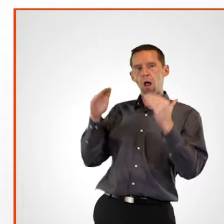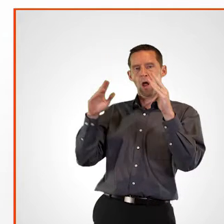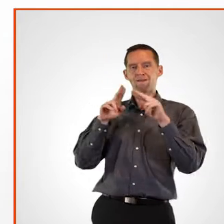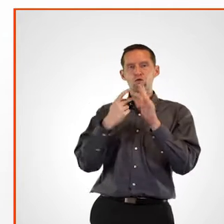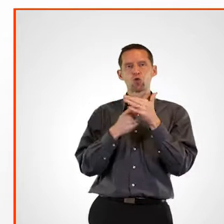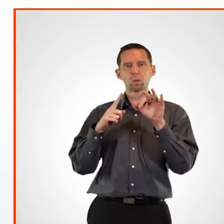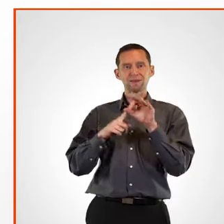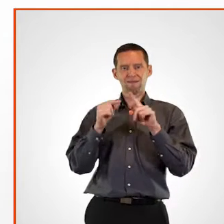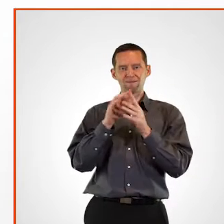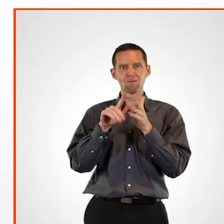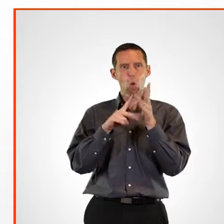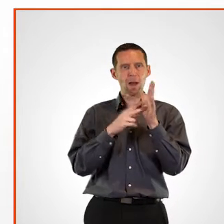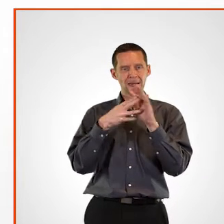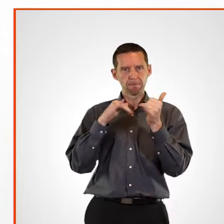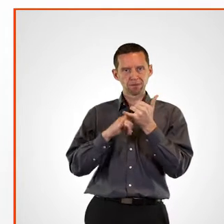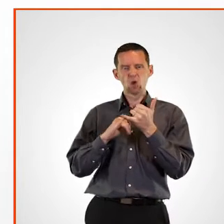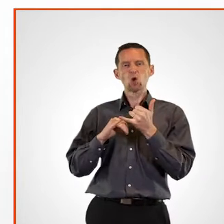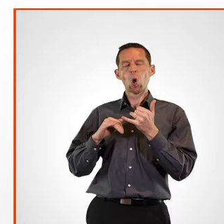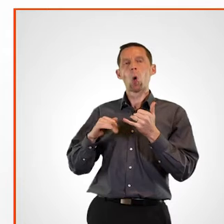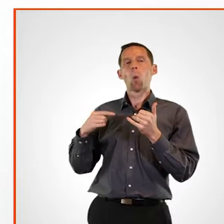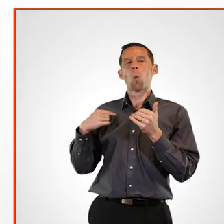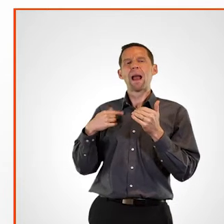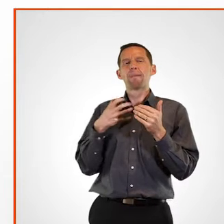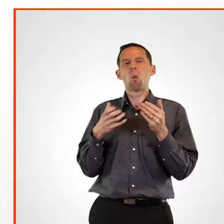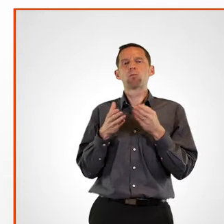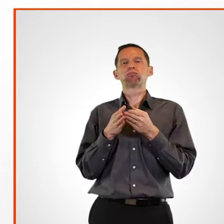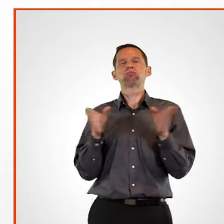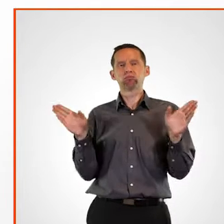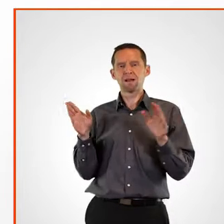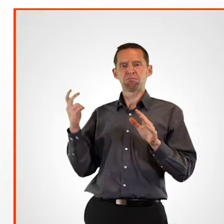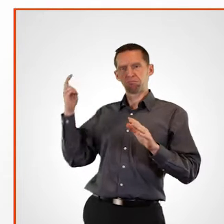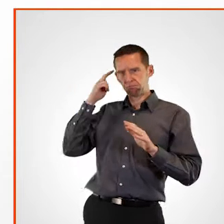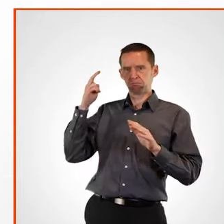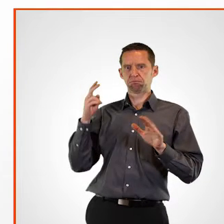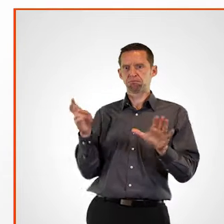So we started implanting kids across the board, across the spectrum.